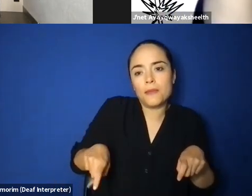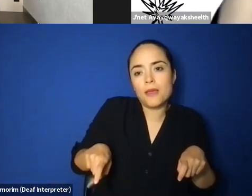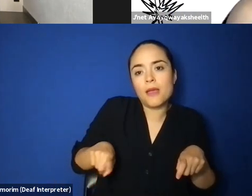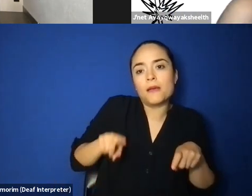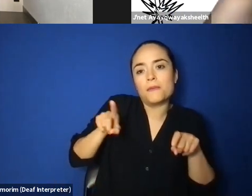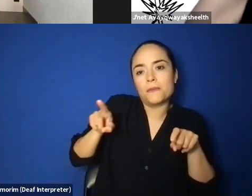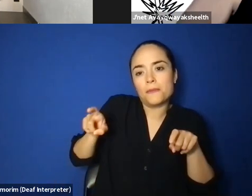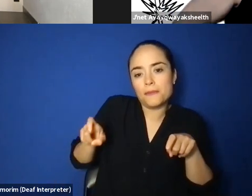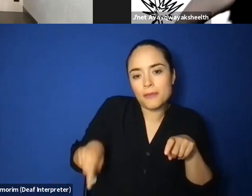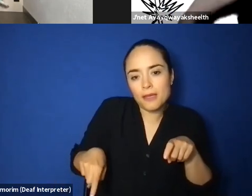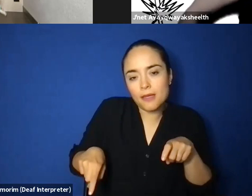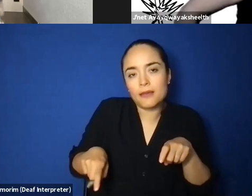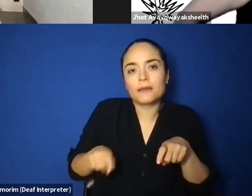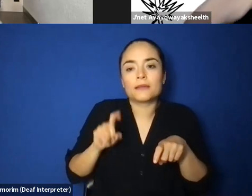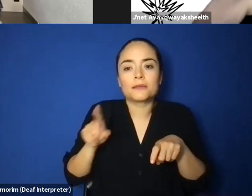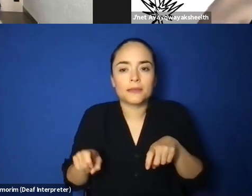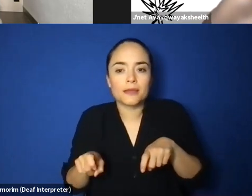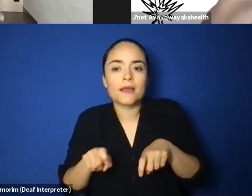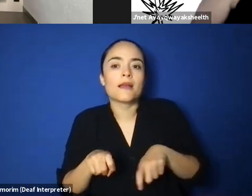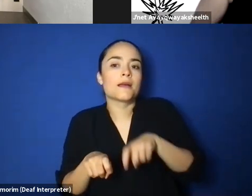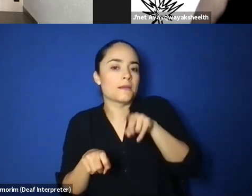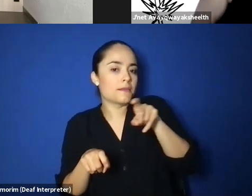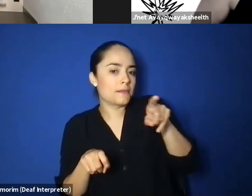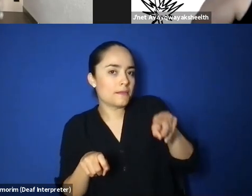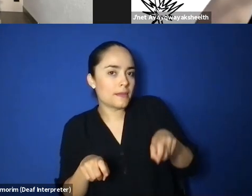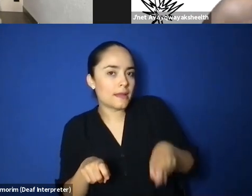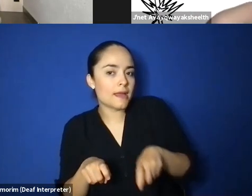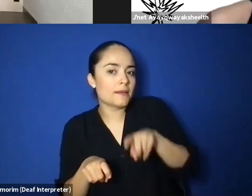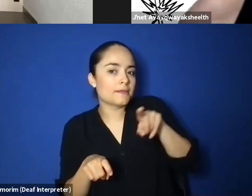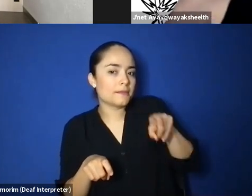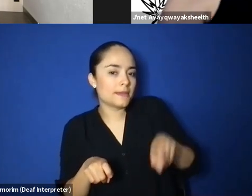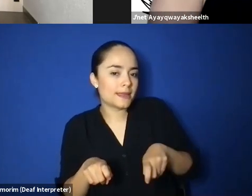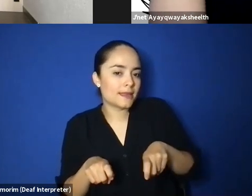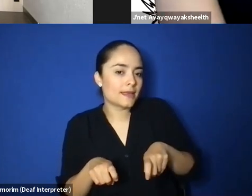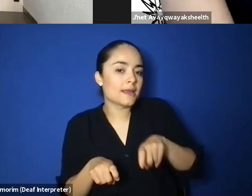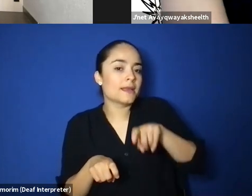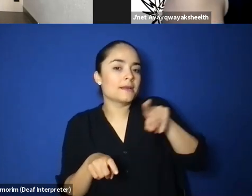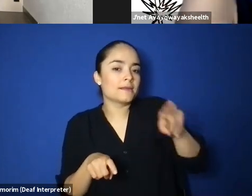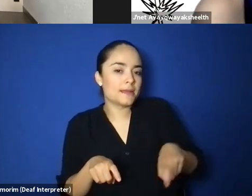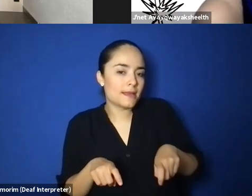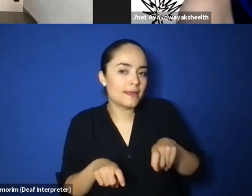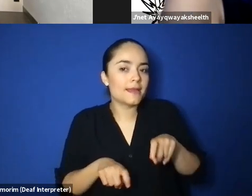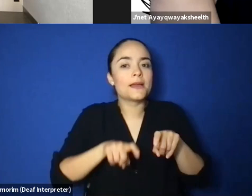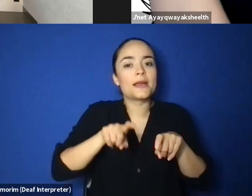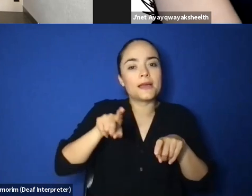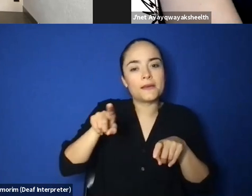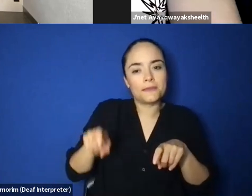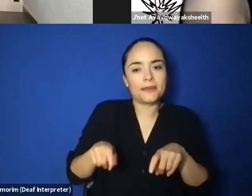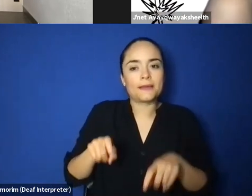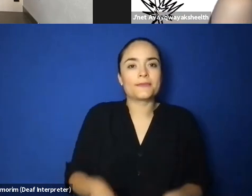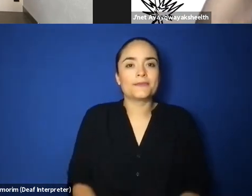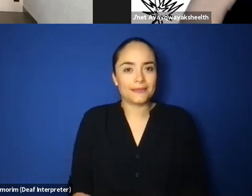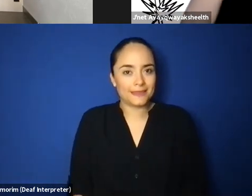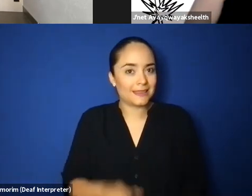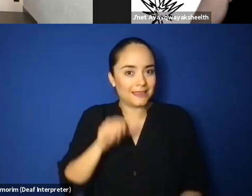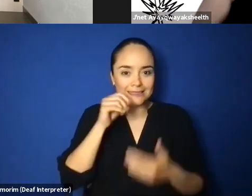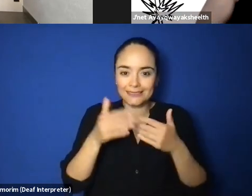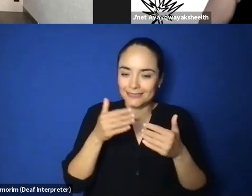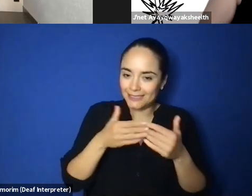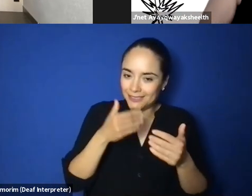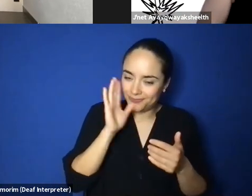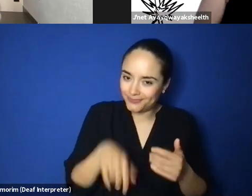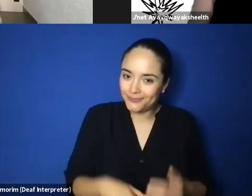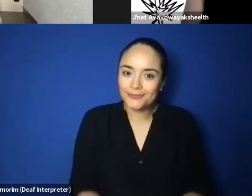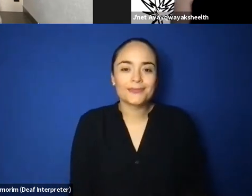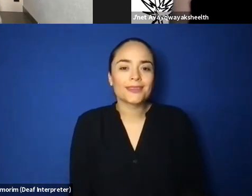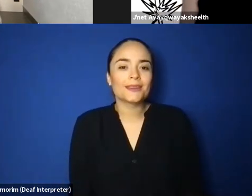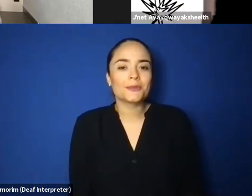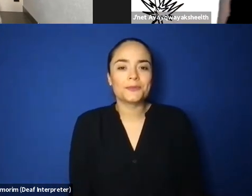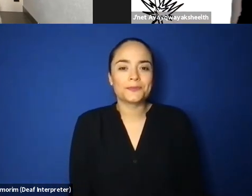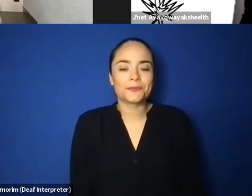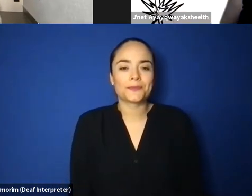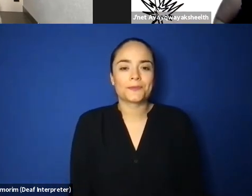two. Left foot, one, two. See how tricky it is? Right foot, one two, right? So it's easier to go slower,